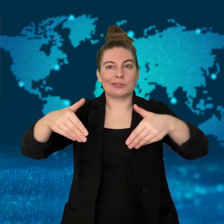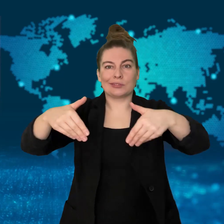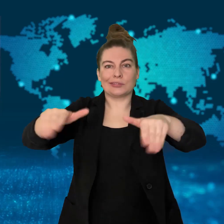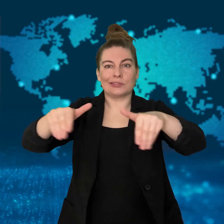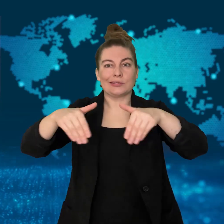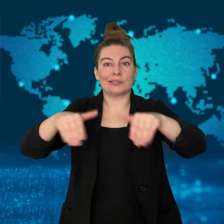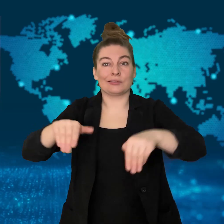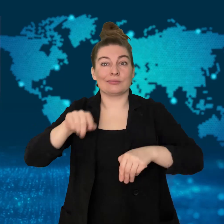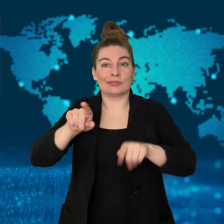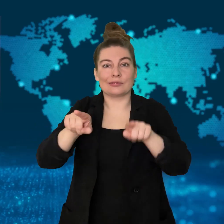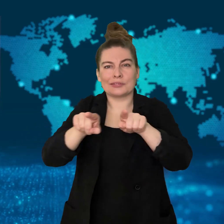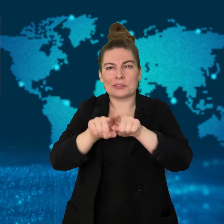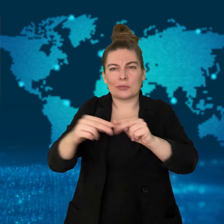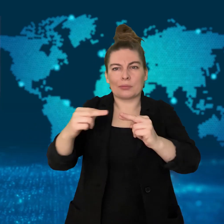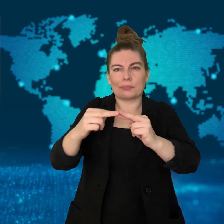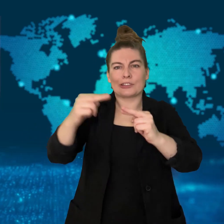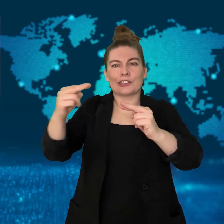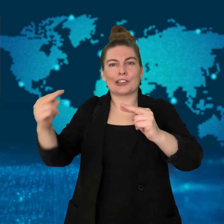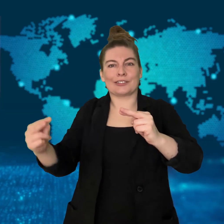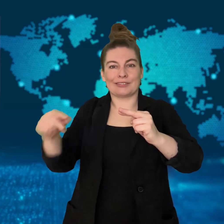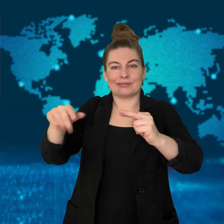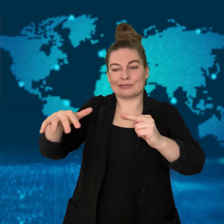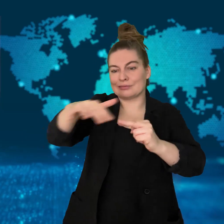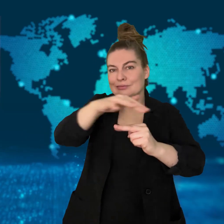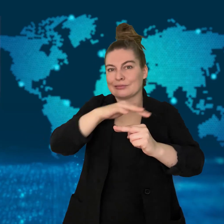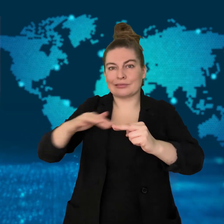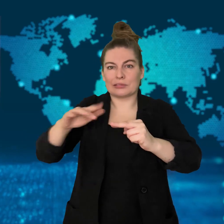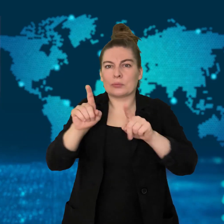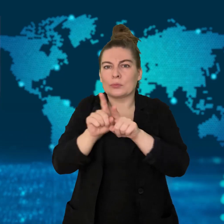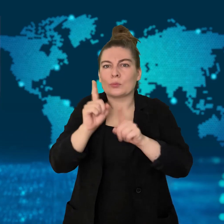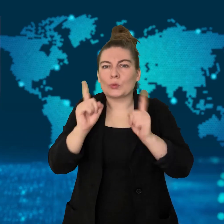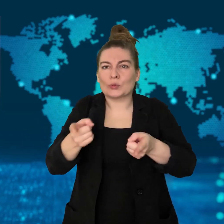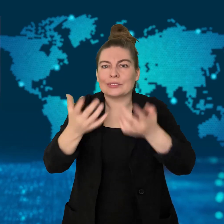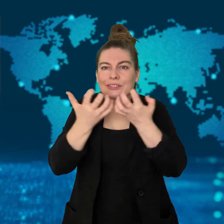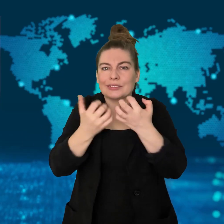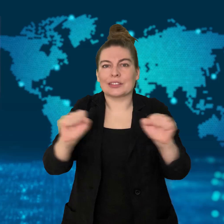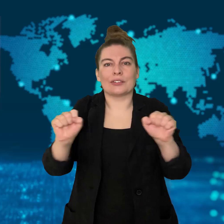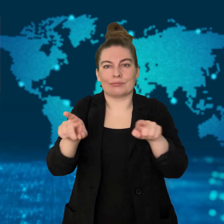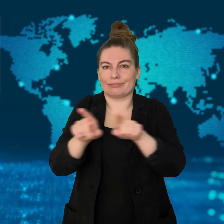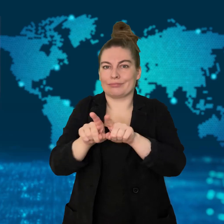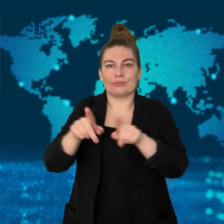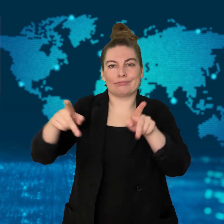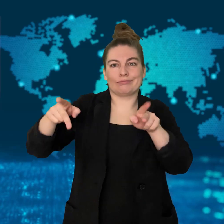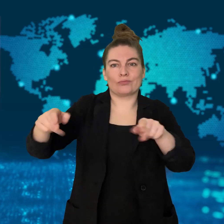Westminster Bridge and a nearby street were closed for safety.